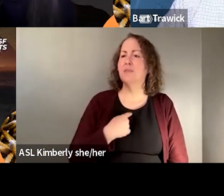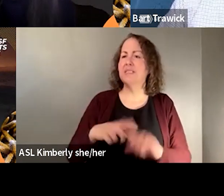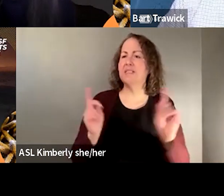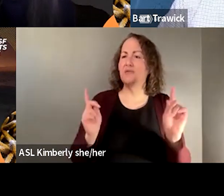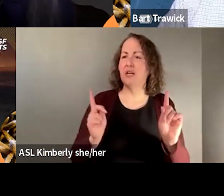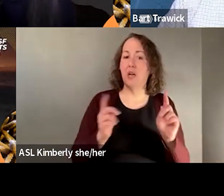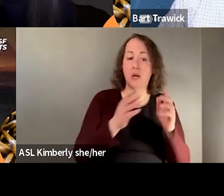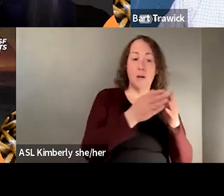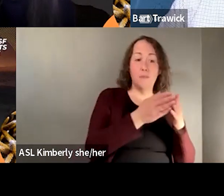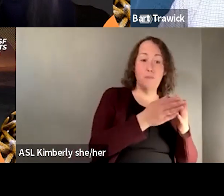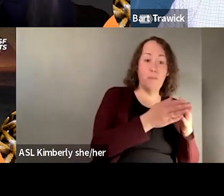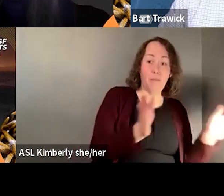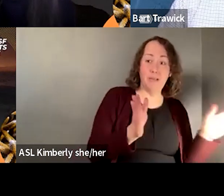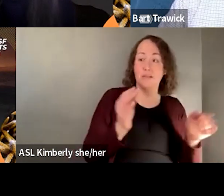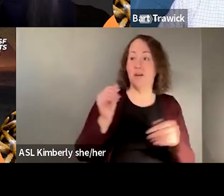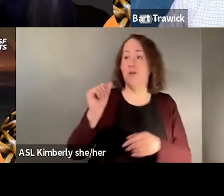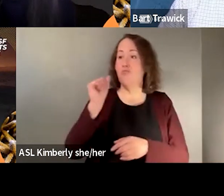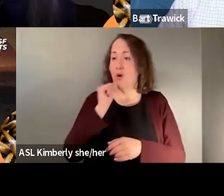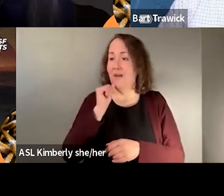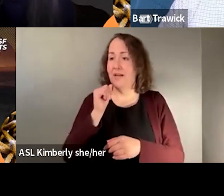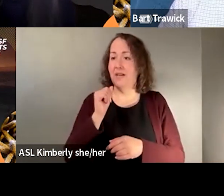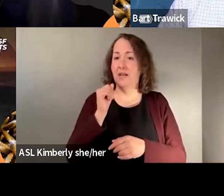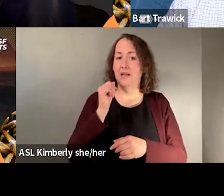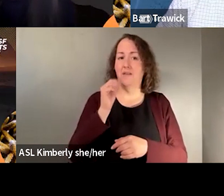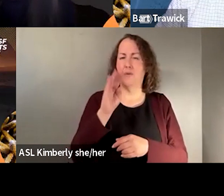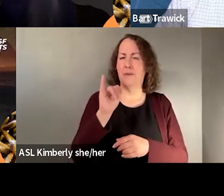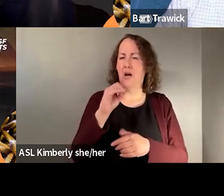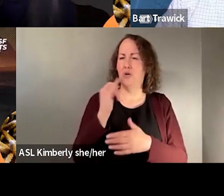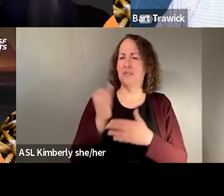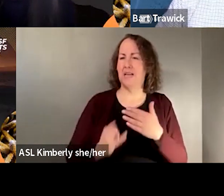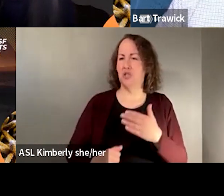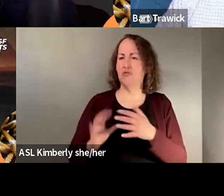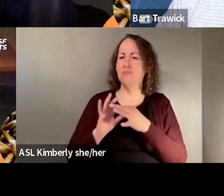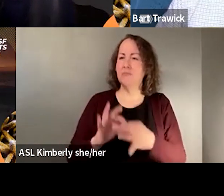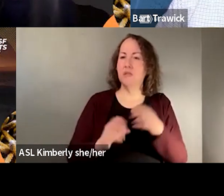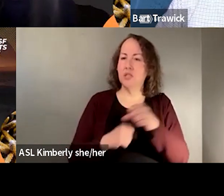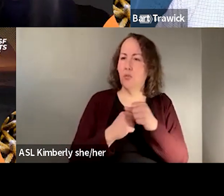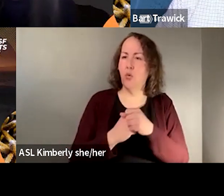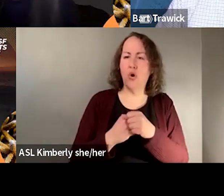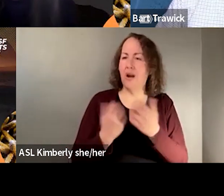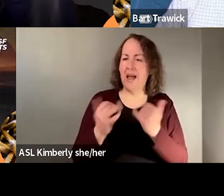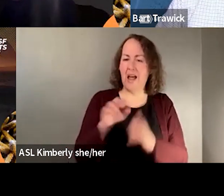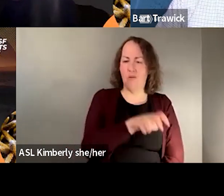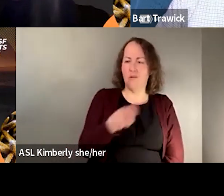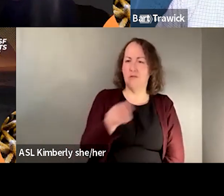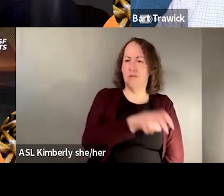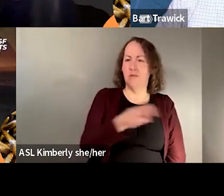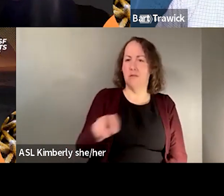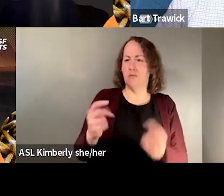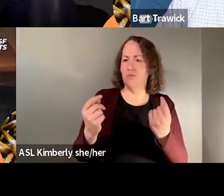for the biosketch in current pending support. Asking how you can switch it from private to public once it's created.